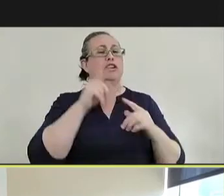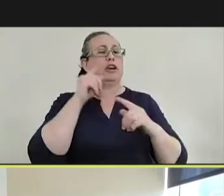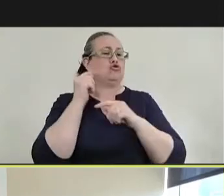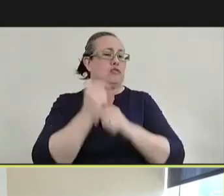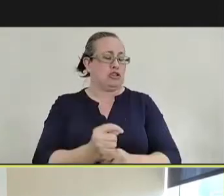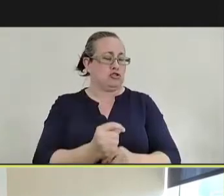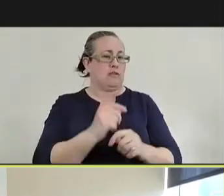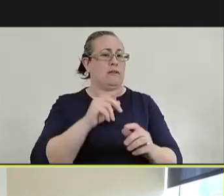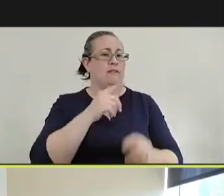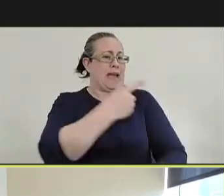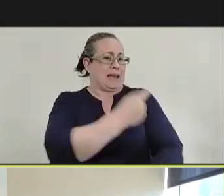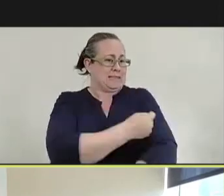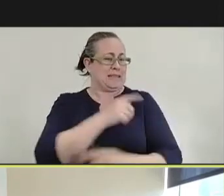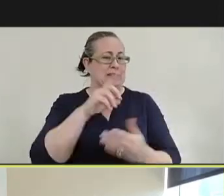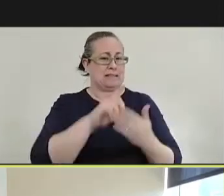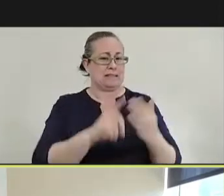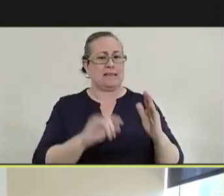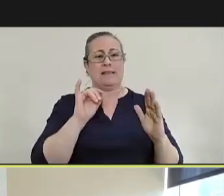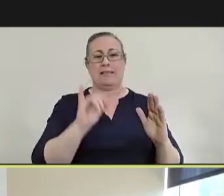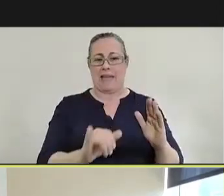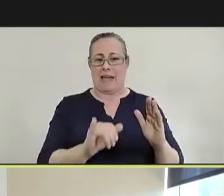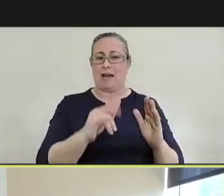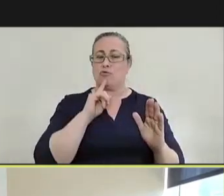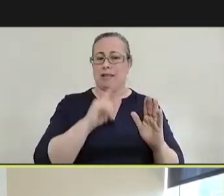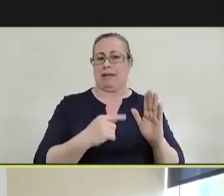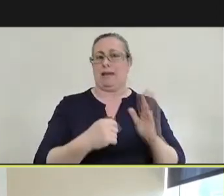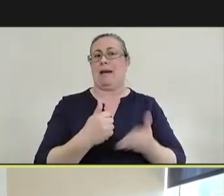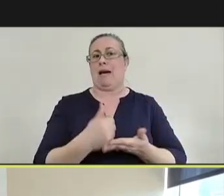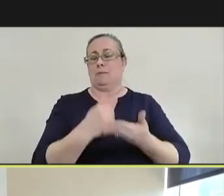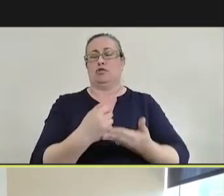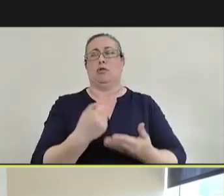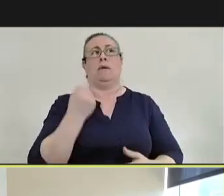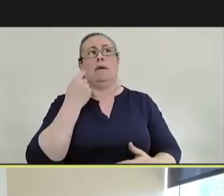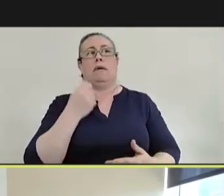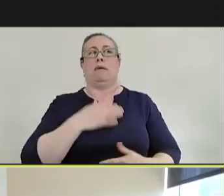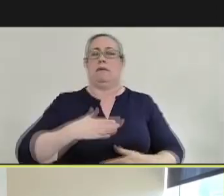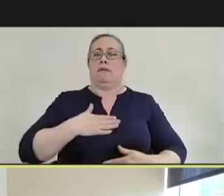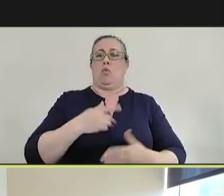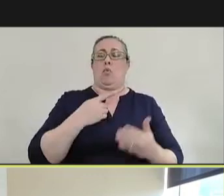which sets the stage for appreciating what AI can do. So first of all, traditional vaccine